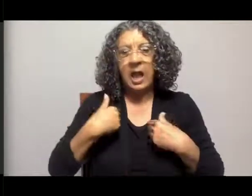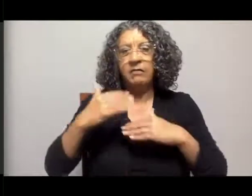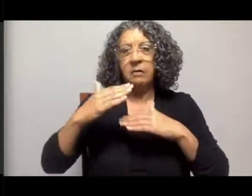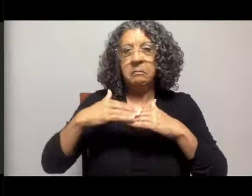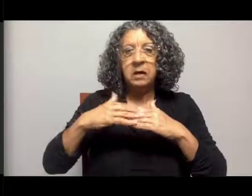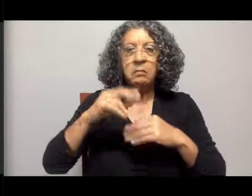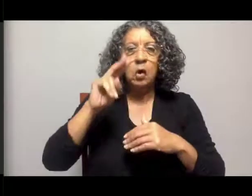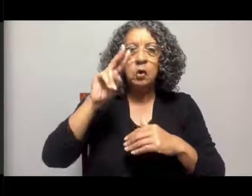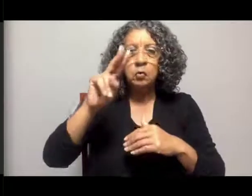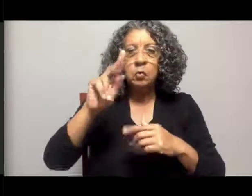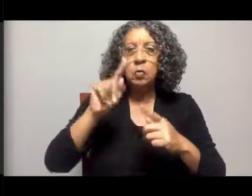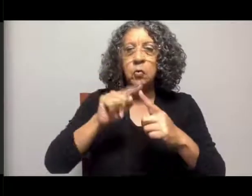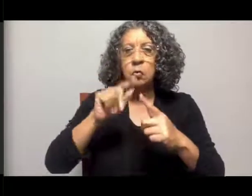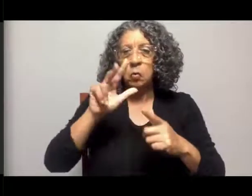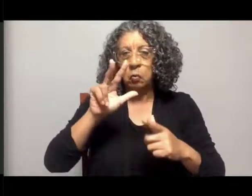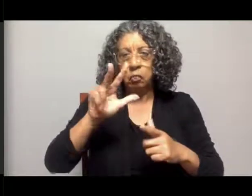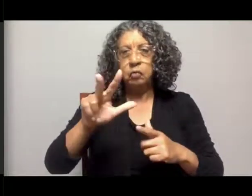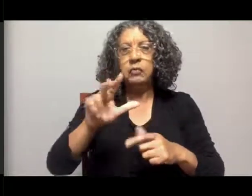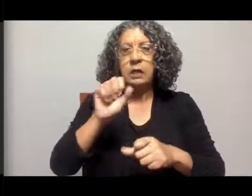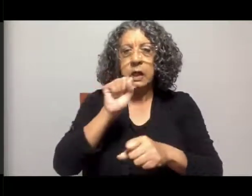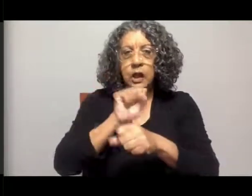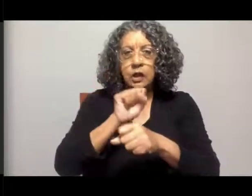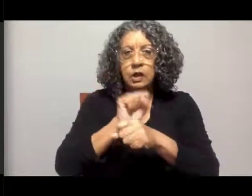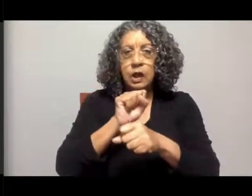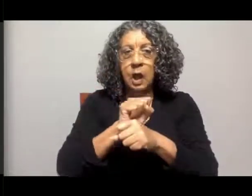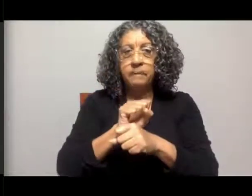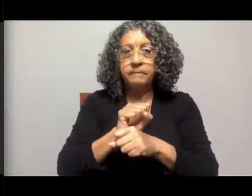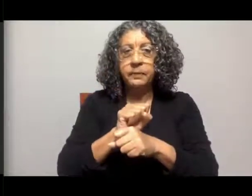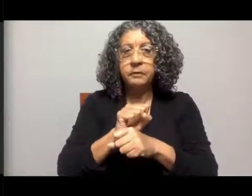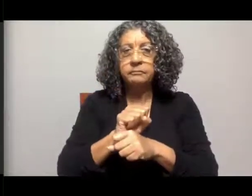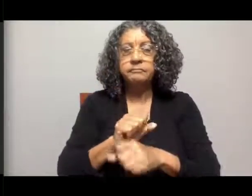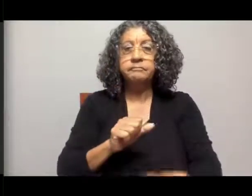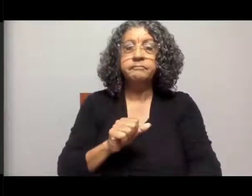You should have a minimum of two to three